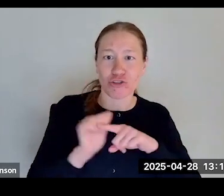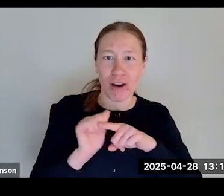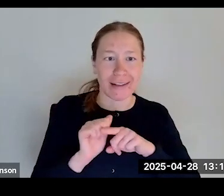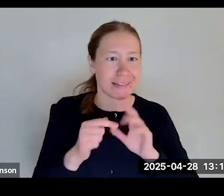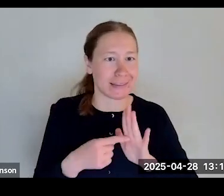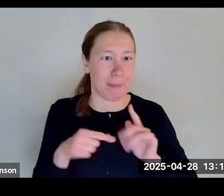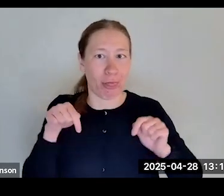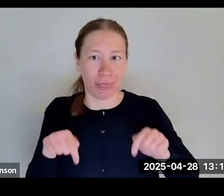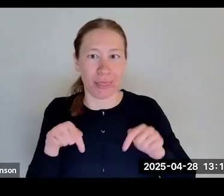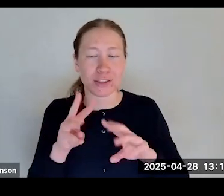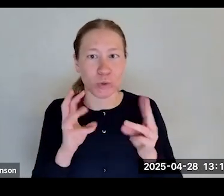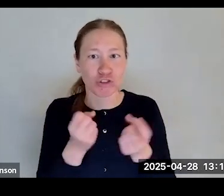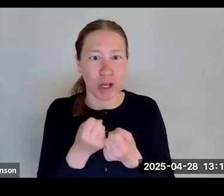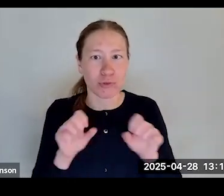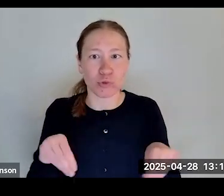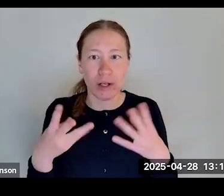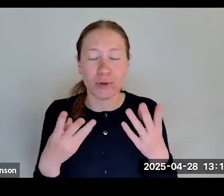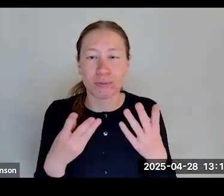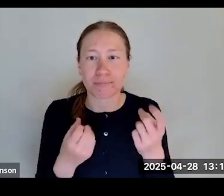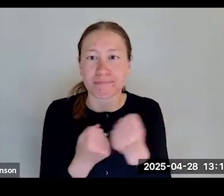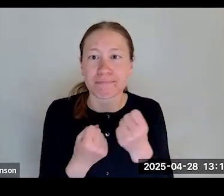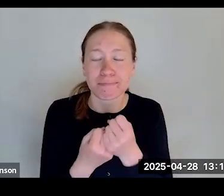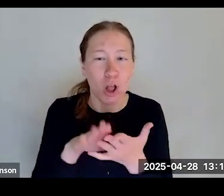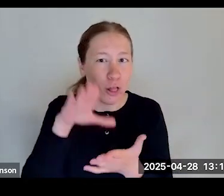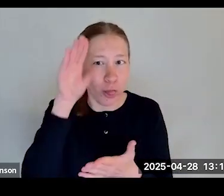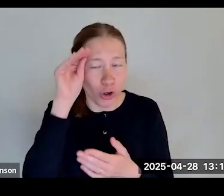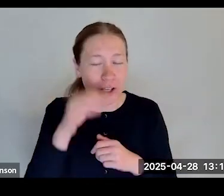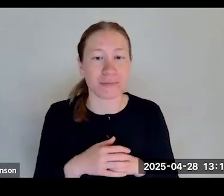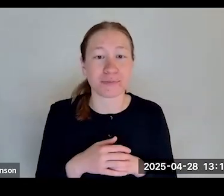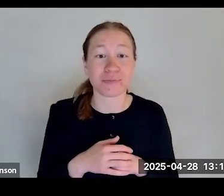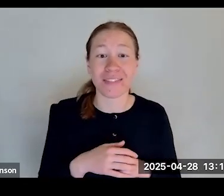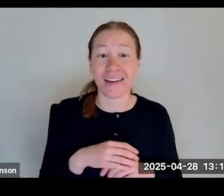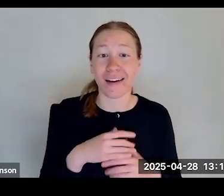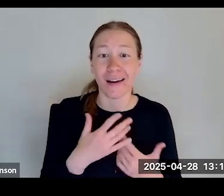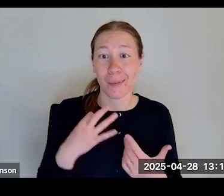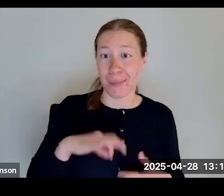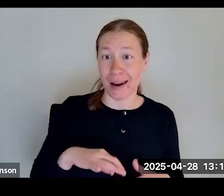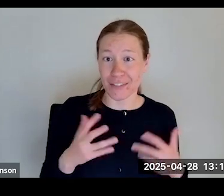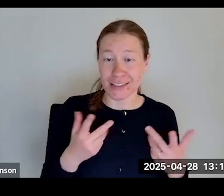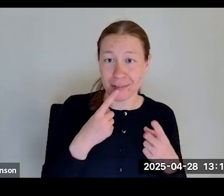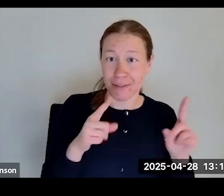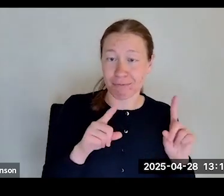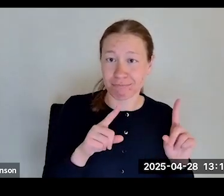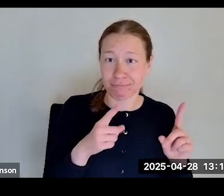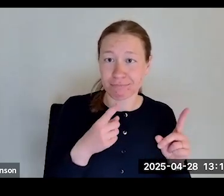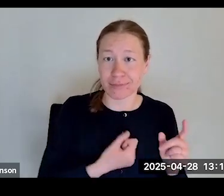to assist with learning more. So the advantages of disclosure are receiving support and being able